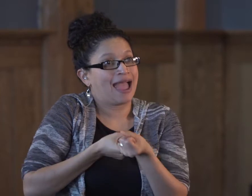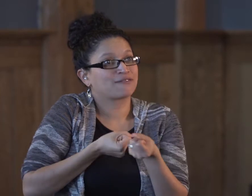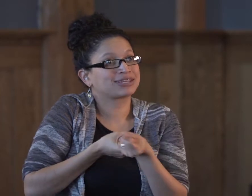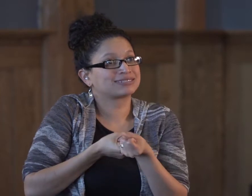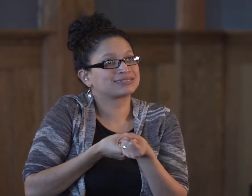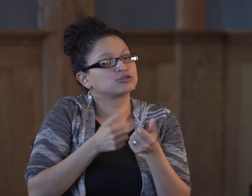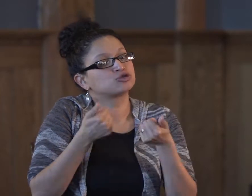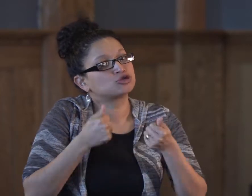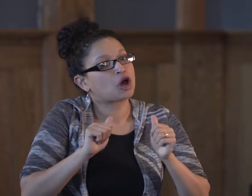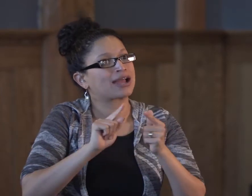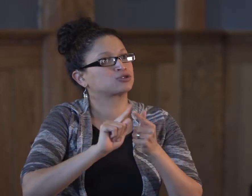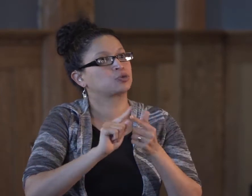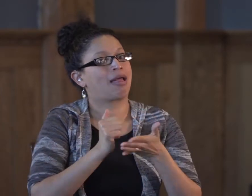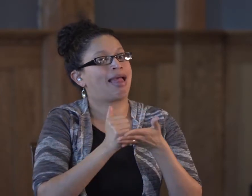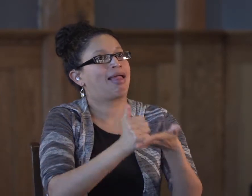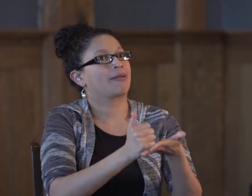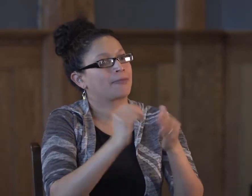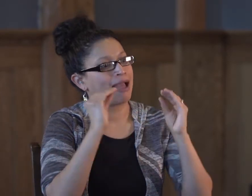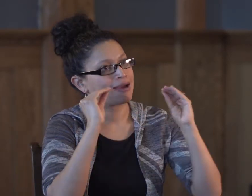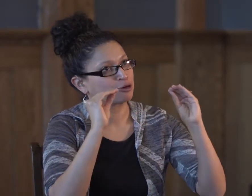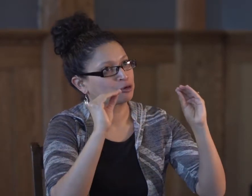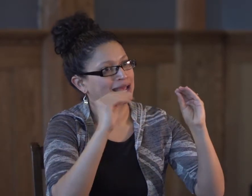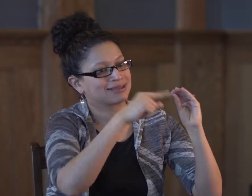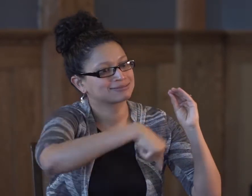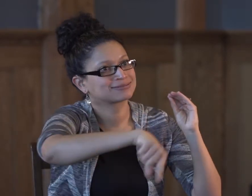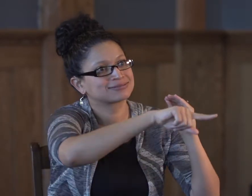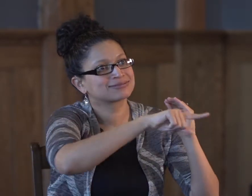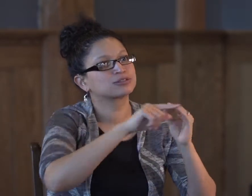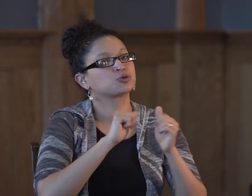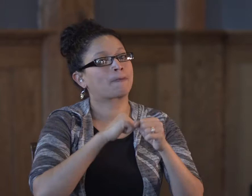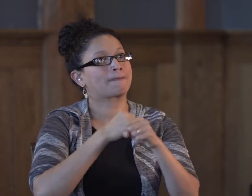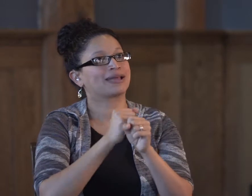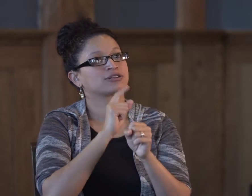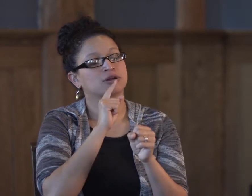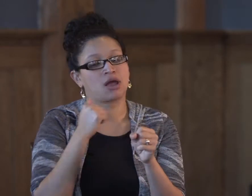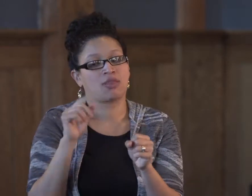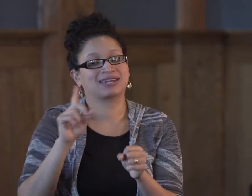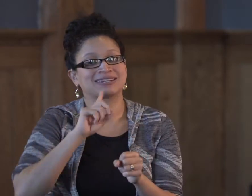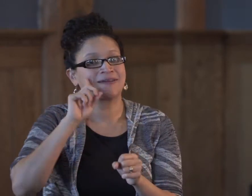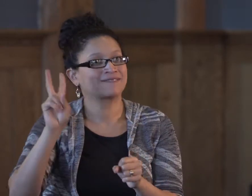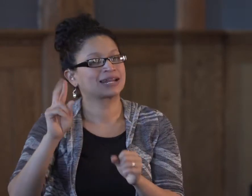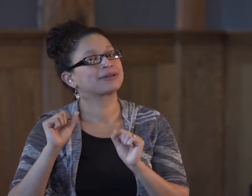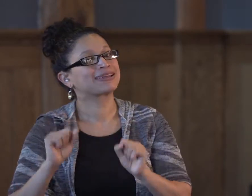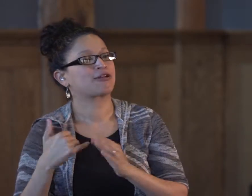Unity, our advocacy organization is trying to educate both the 9-1-1 operators as well